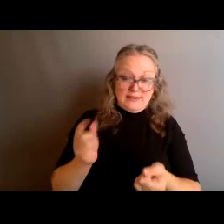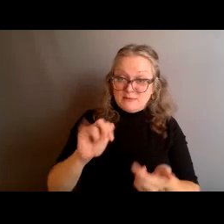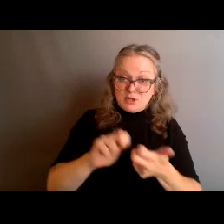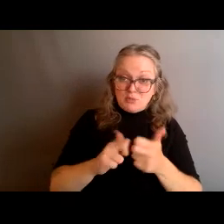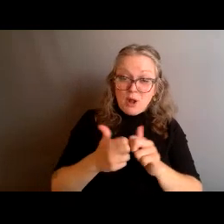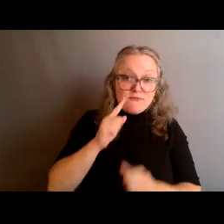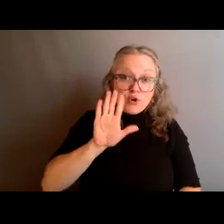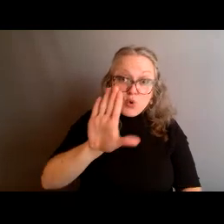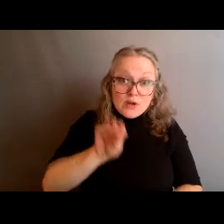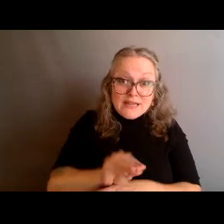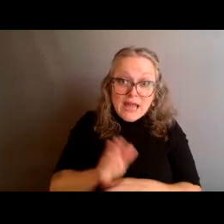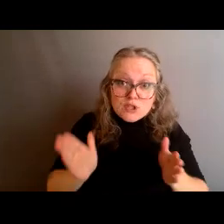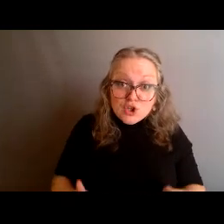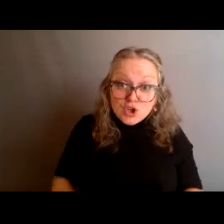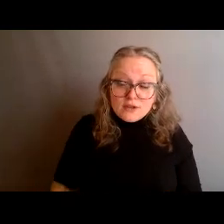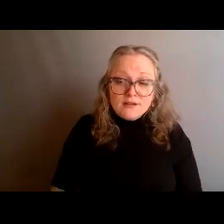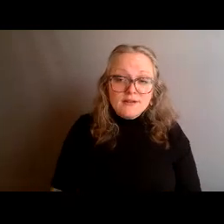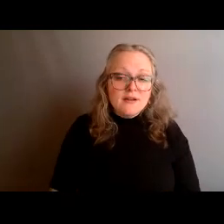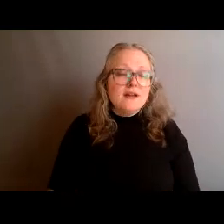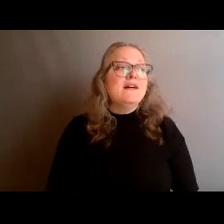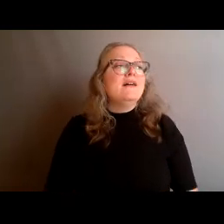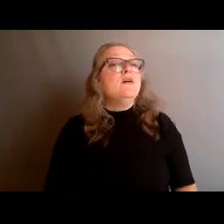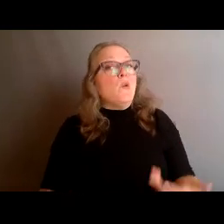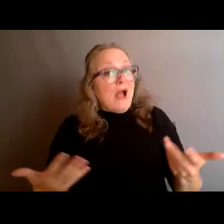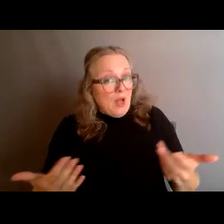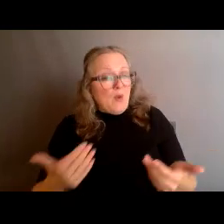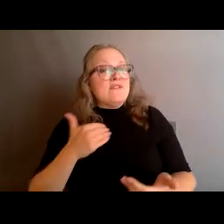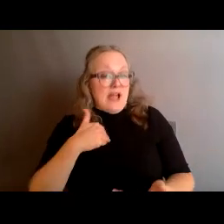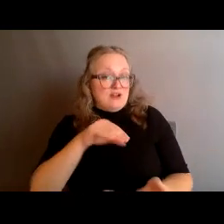Well, we've had, we've gotten records back saying that the consumer needed